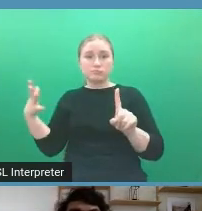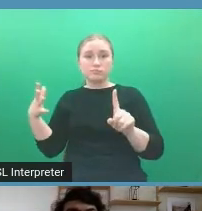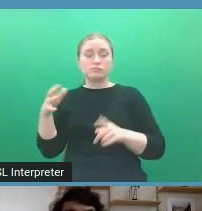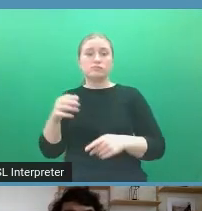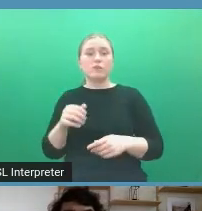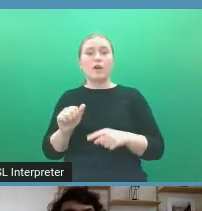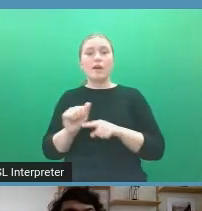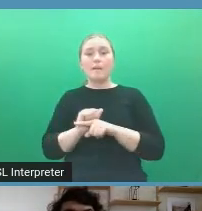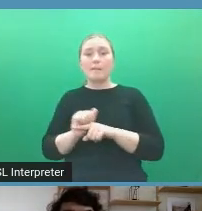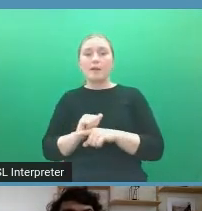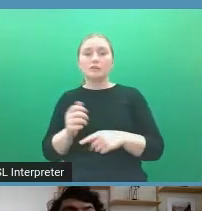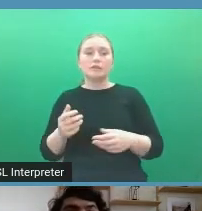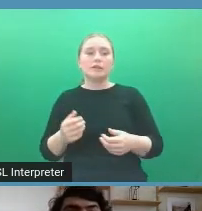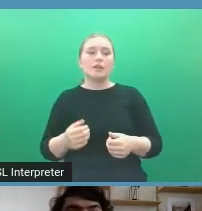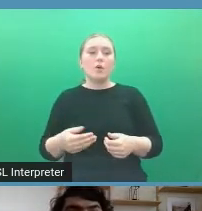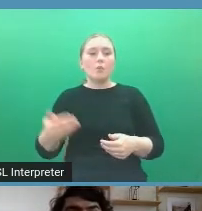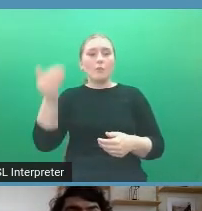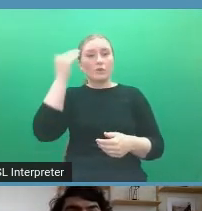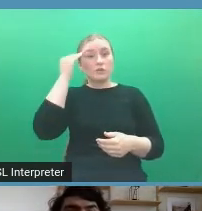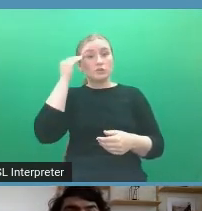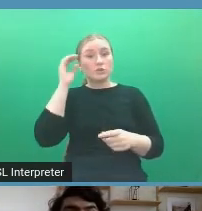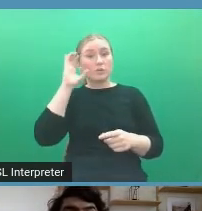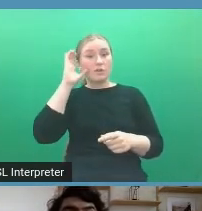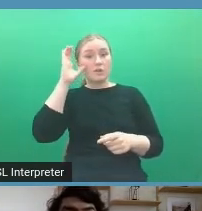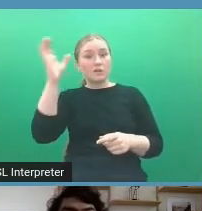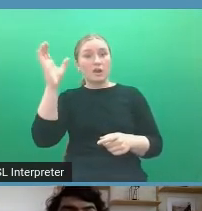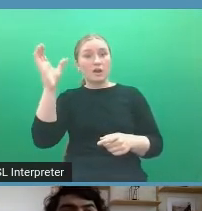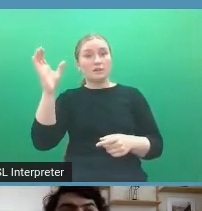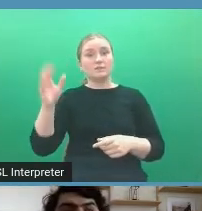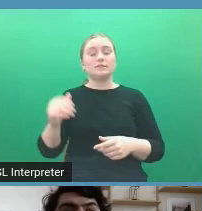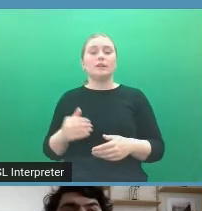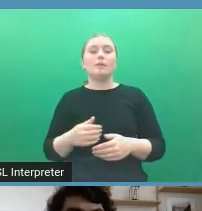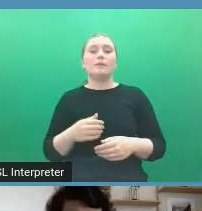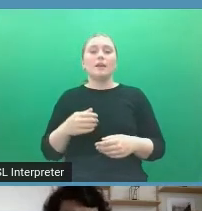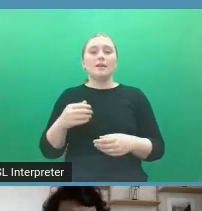make sure we're surfacing the concept that exists of describing something. So let's take a look at